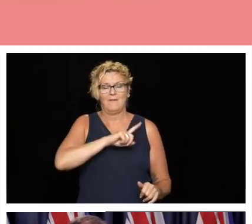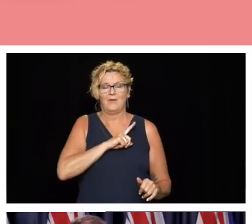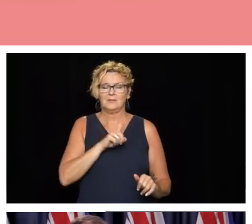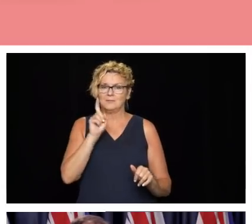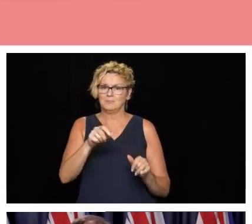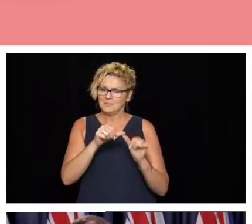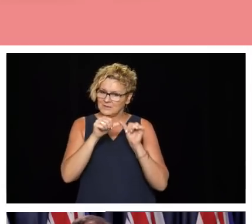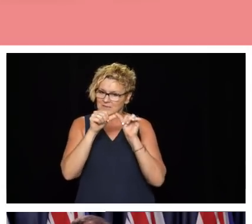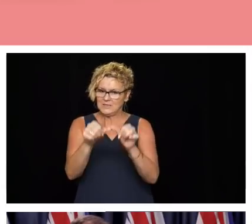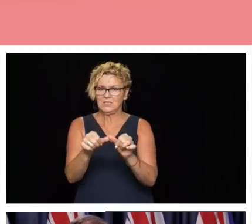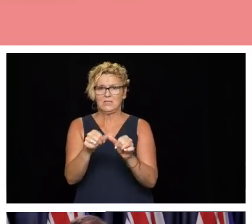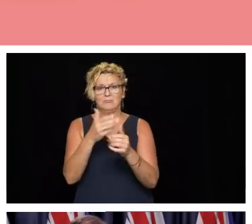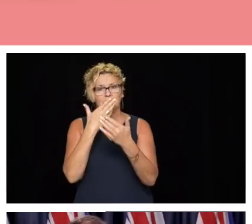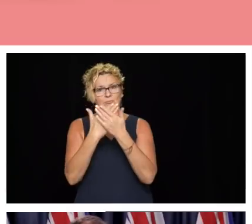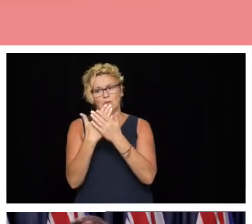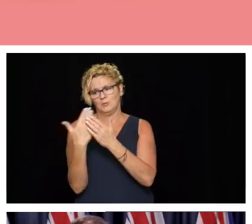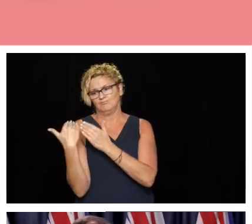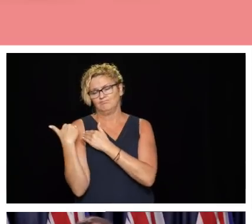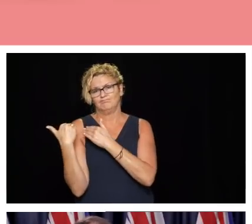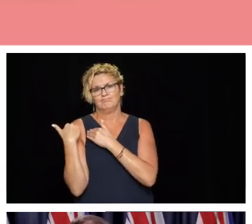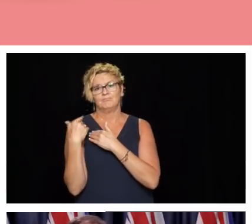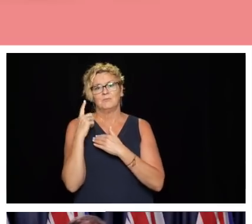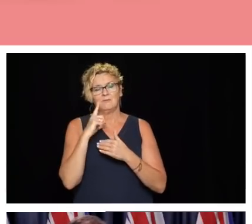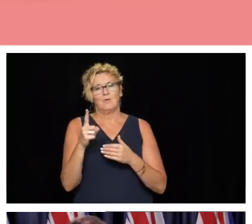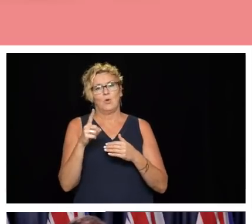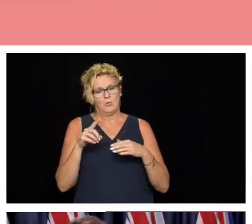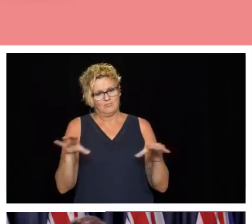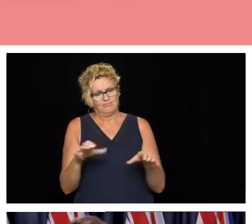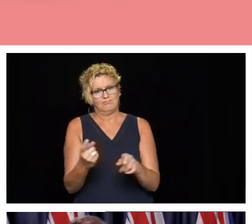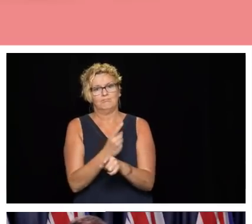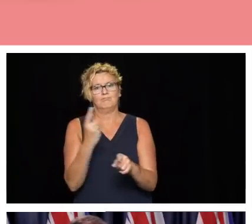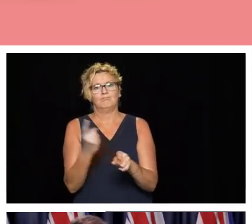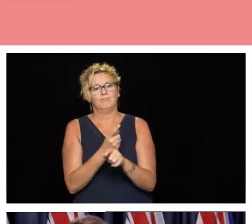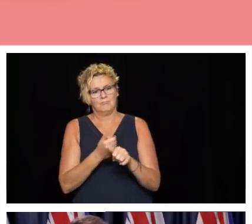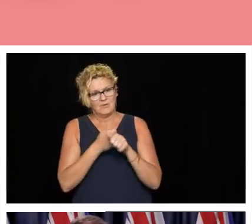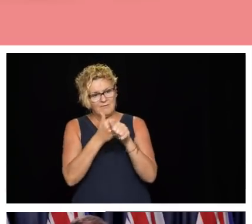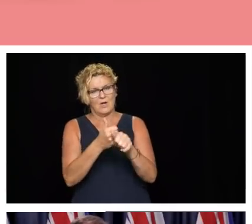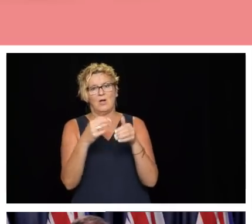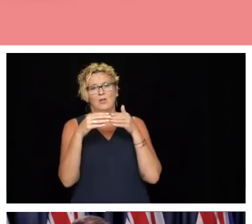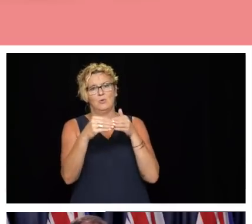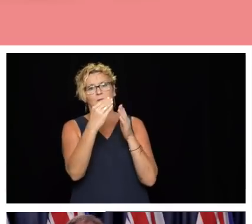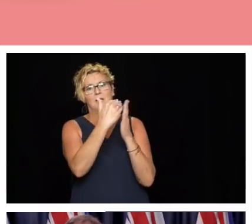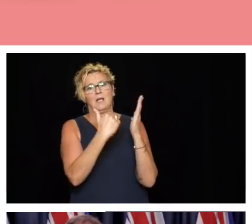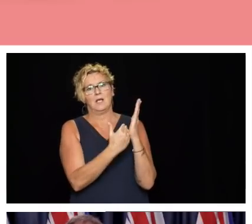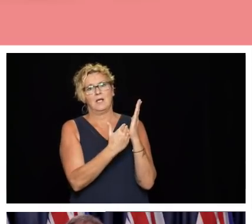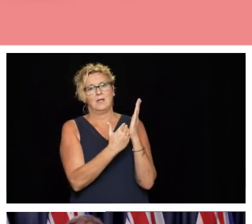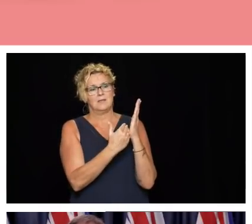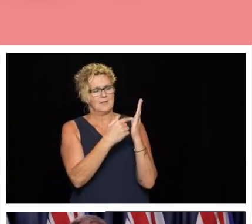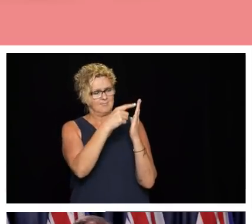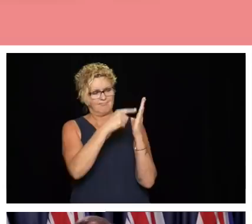2020 to 1, there is an ongoing need for all of us to sustain infection prevention and control measures across commercial work and